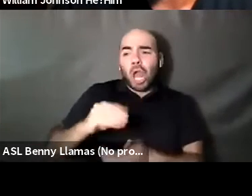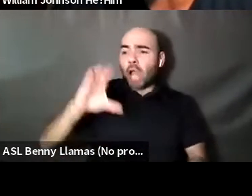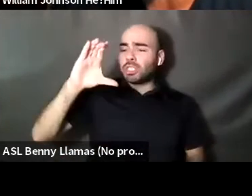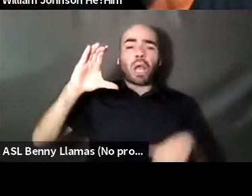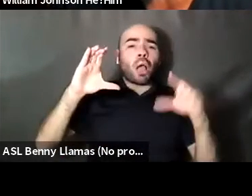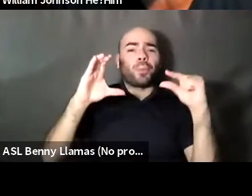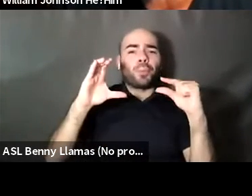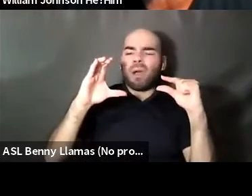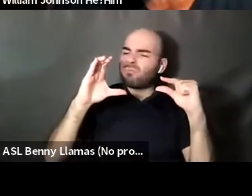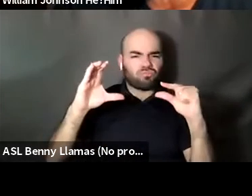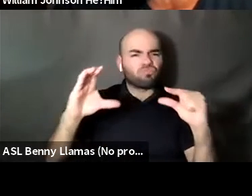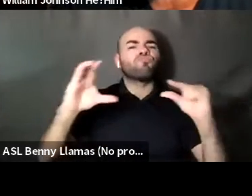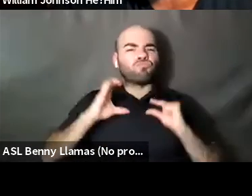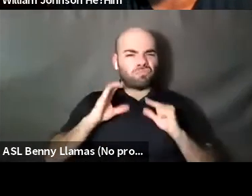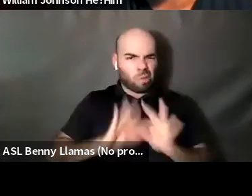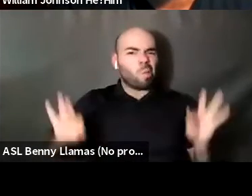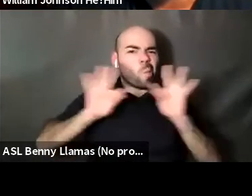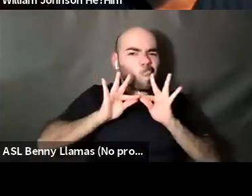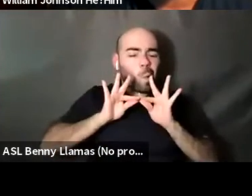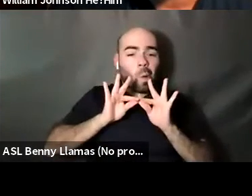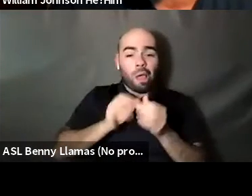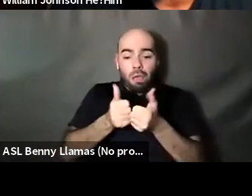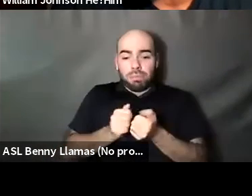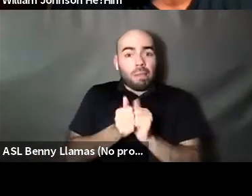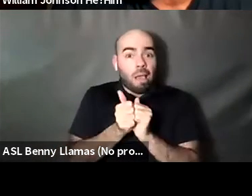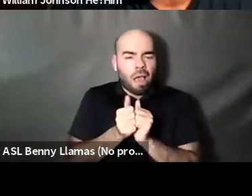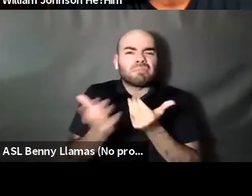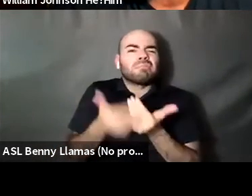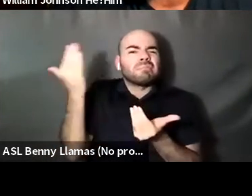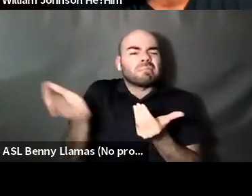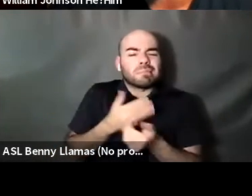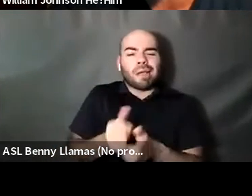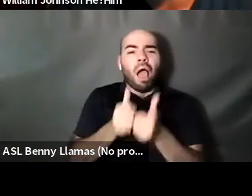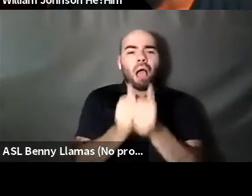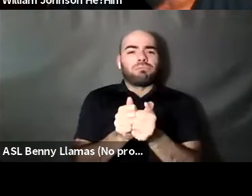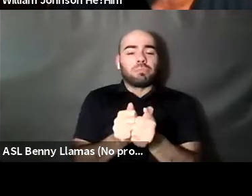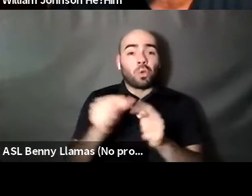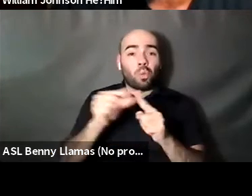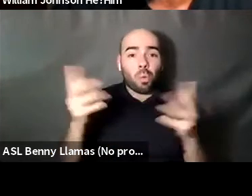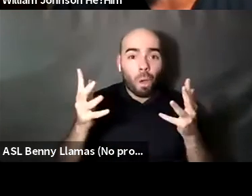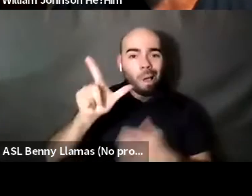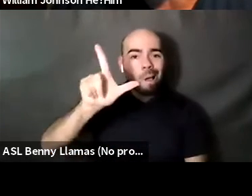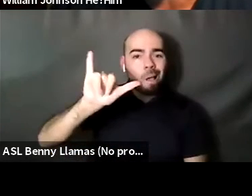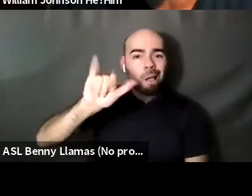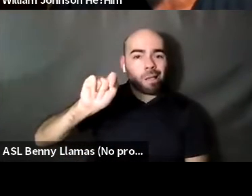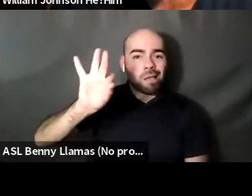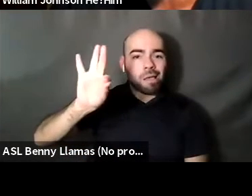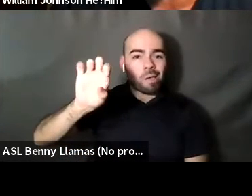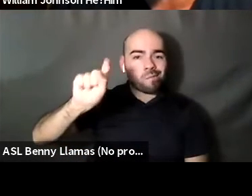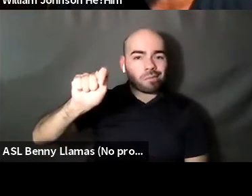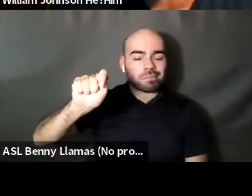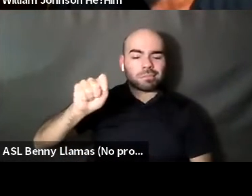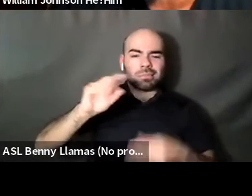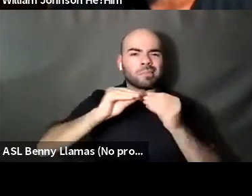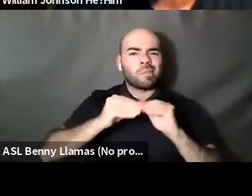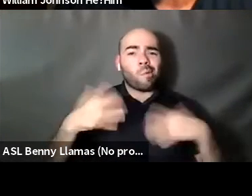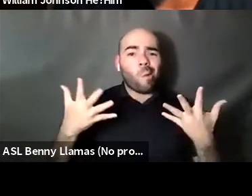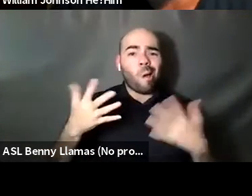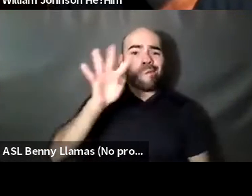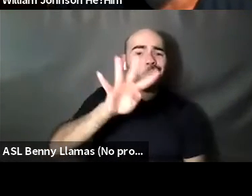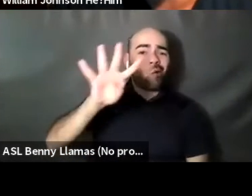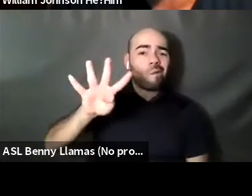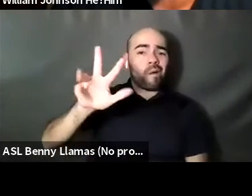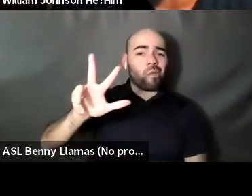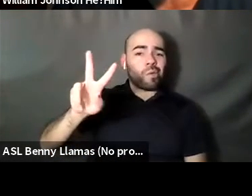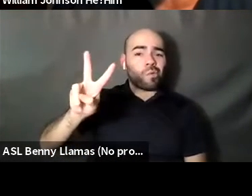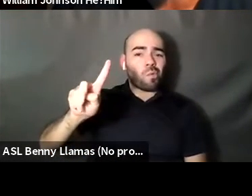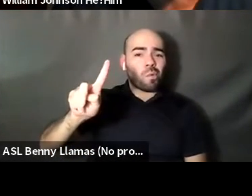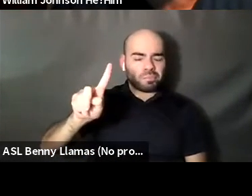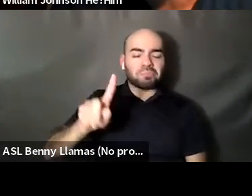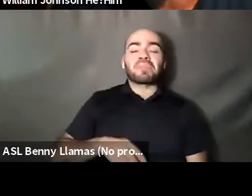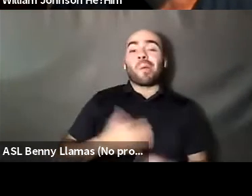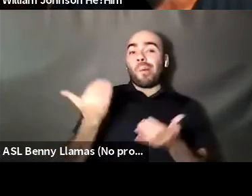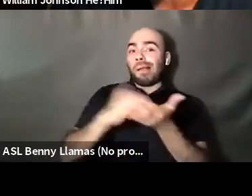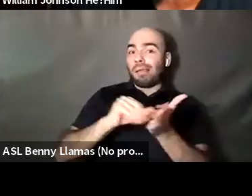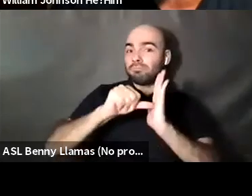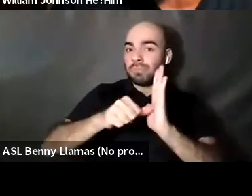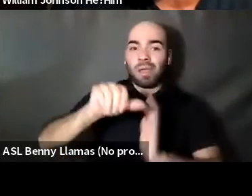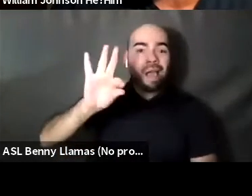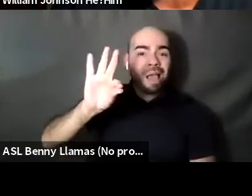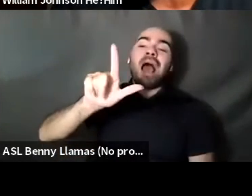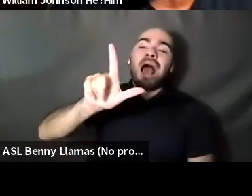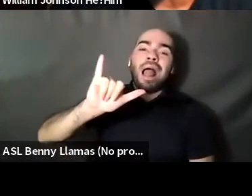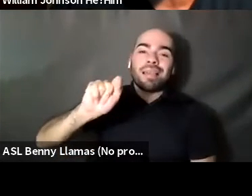William Johnson He?Him: We set up a special text code to make it easy. You can get directly from your phone by texting. The word lit fest 244321 that's lit fest to the number 44321